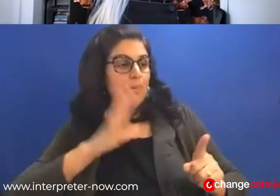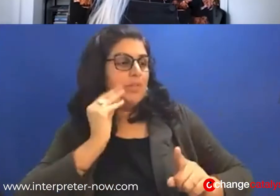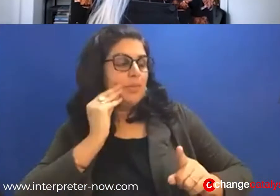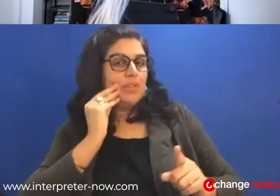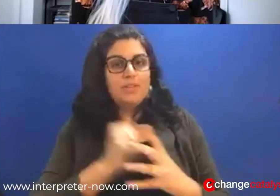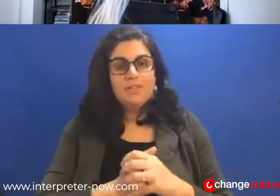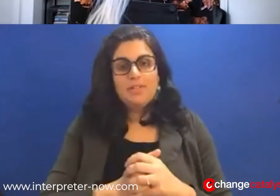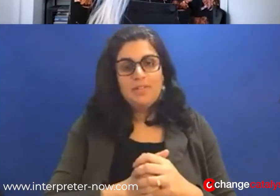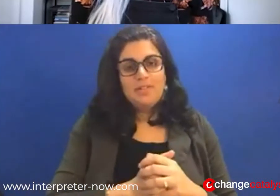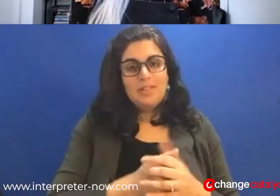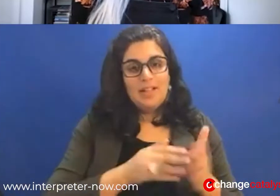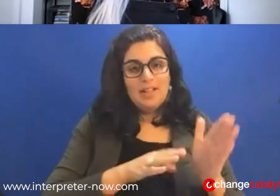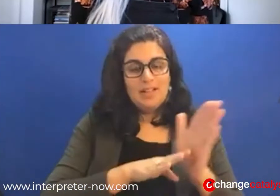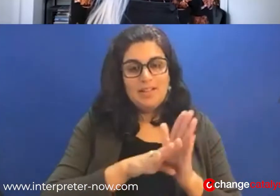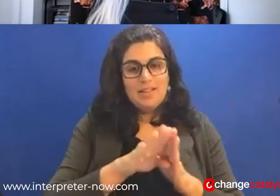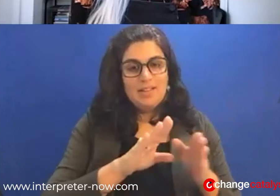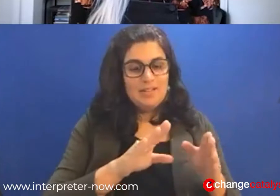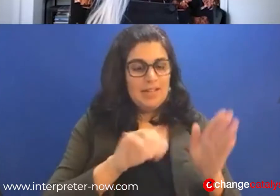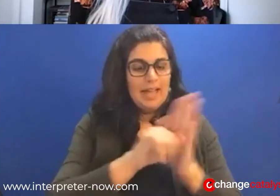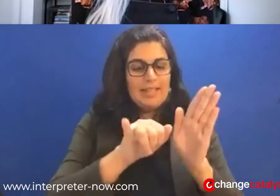So that kind of leads to greater identity-based allyship too. Yeah.